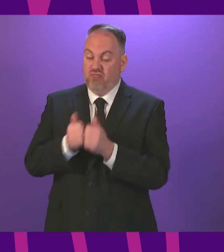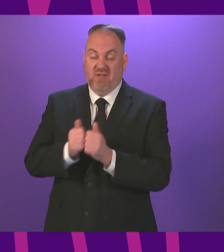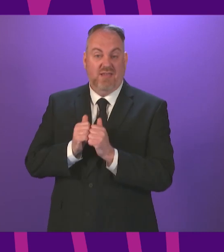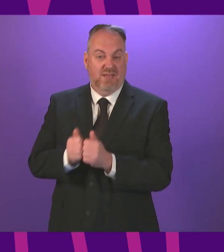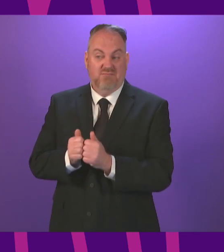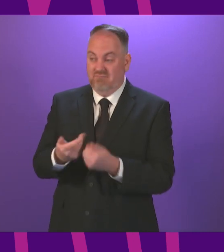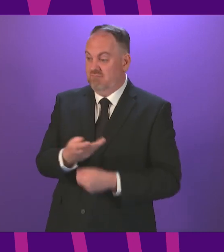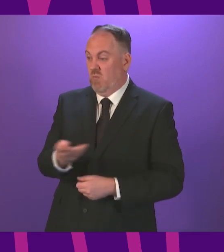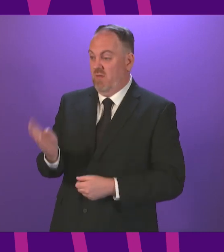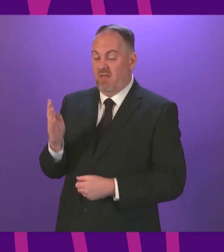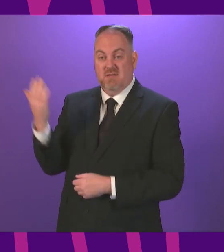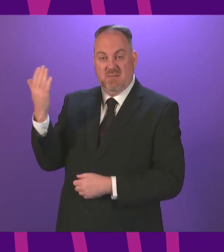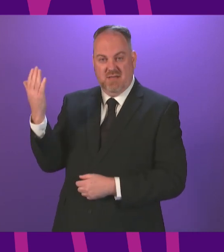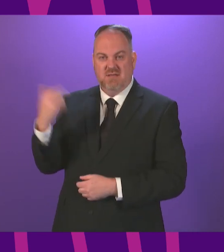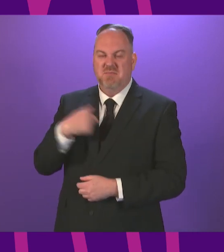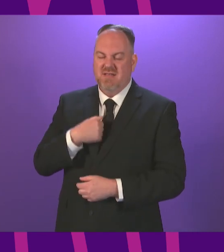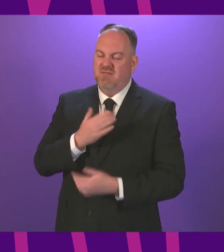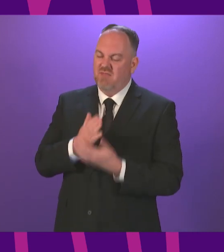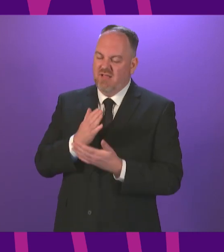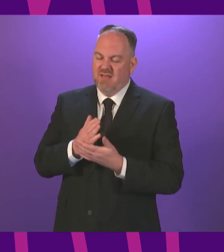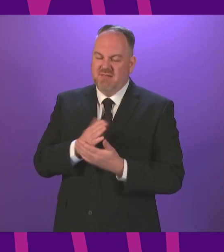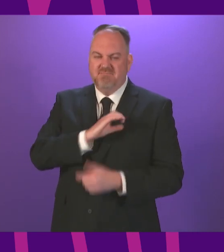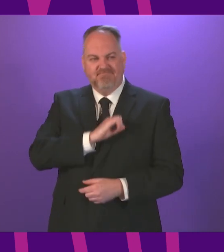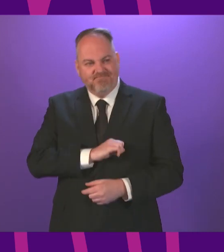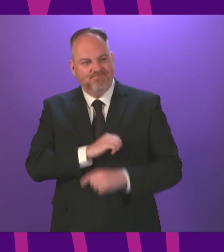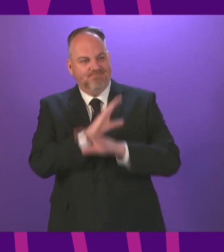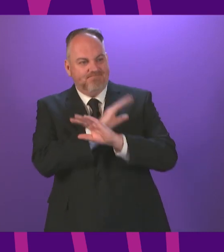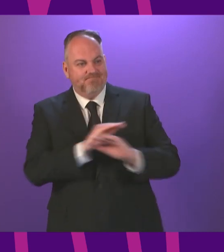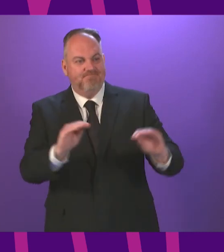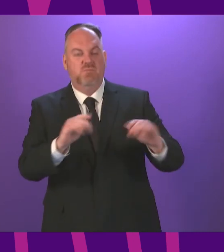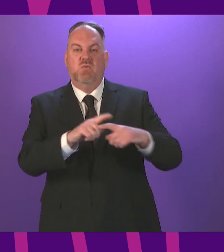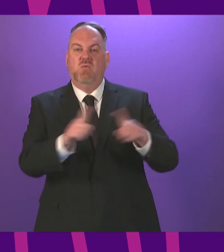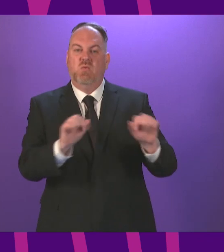sincere condolences to Prince Philip’s family, his friends and all those who will miss him.